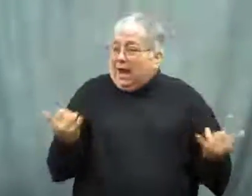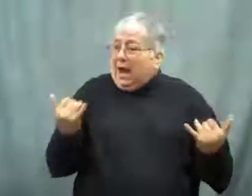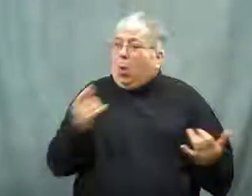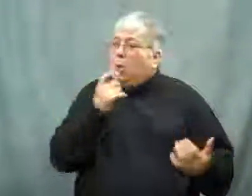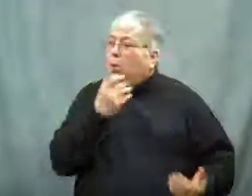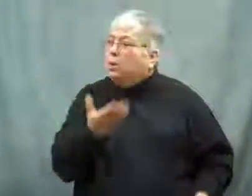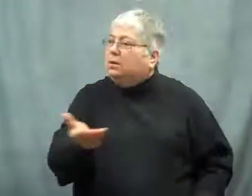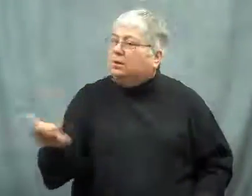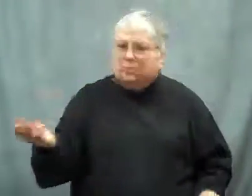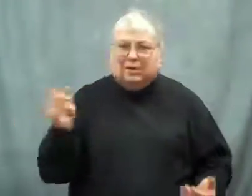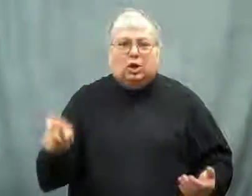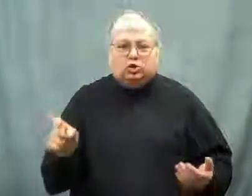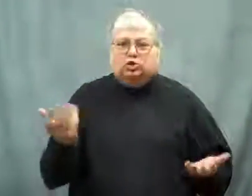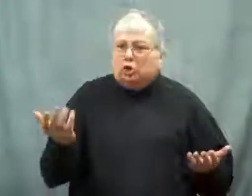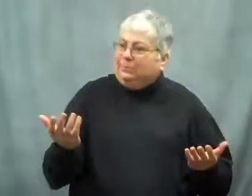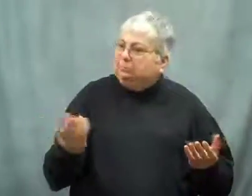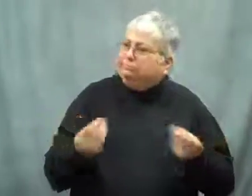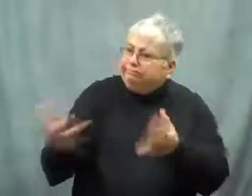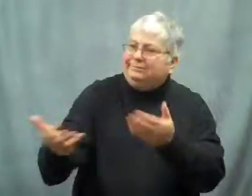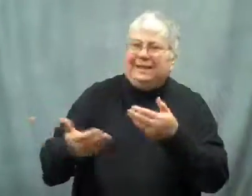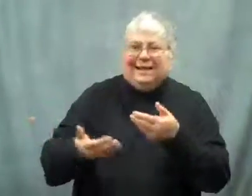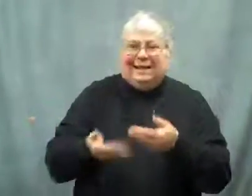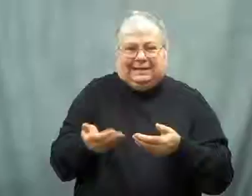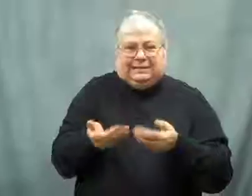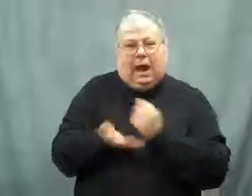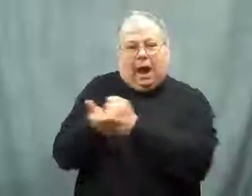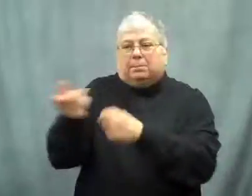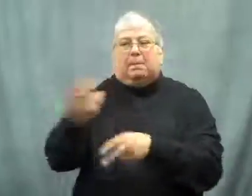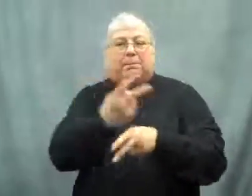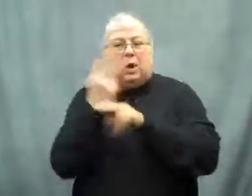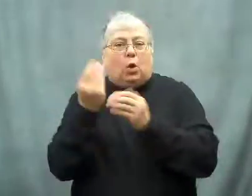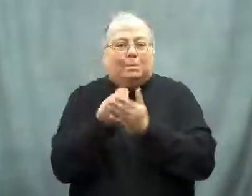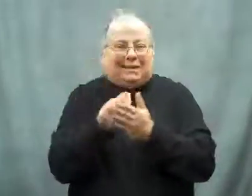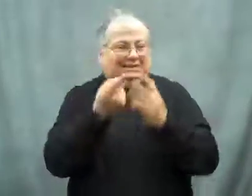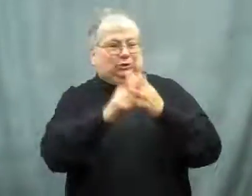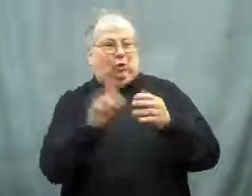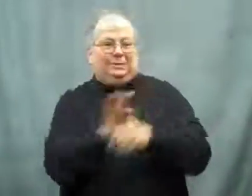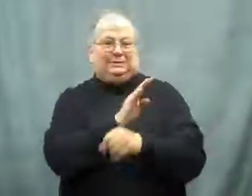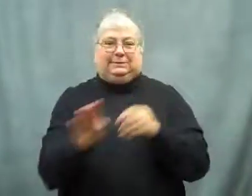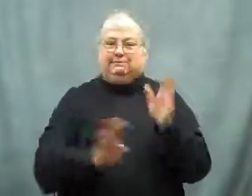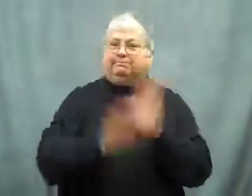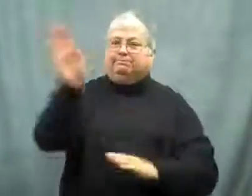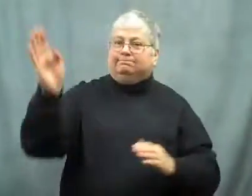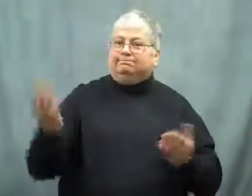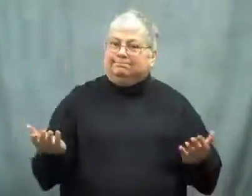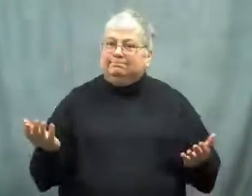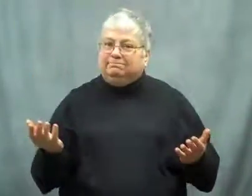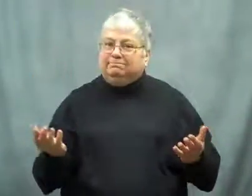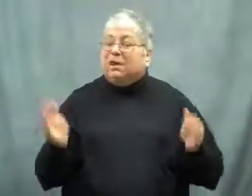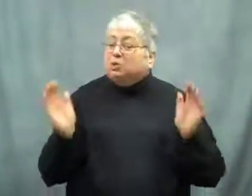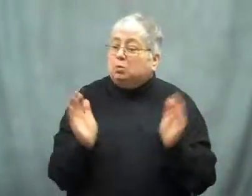The U.S. needs to make it easier for such people to borrow money for startups.